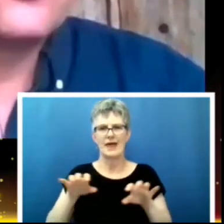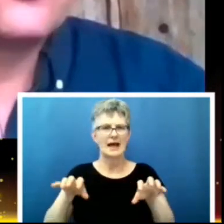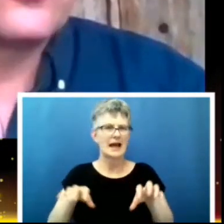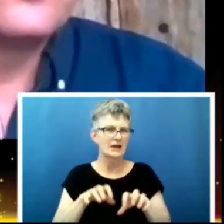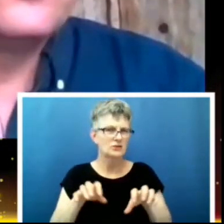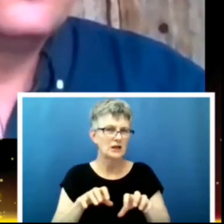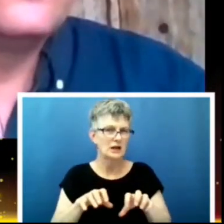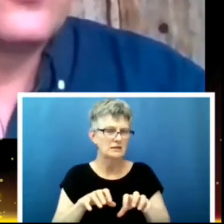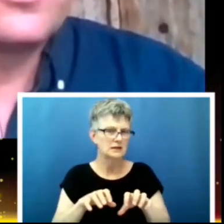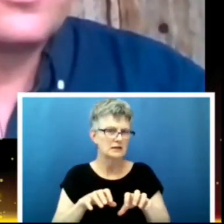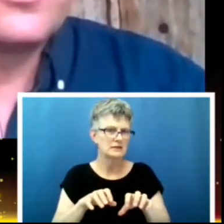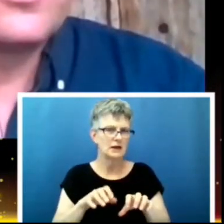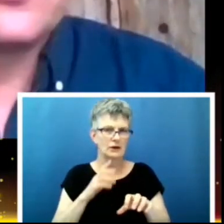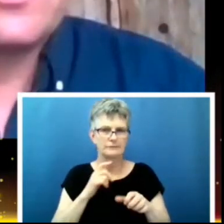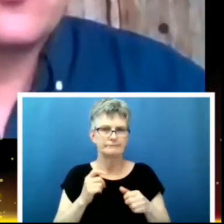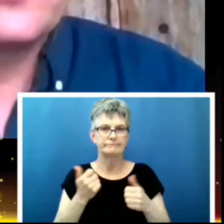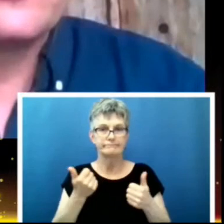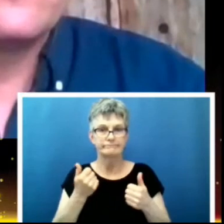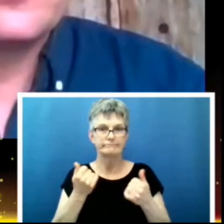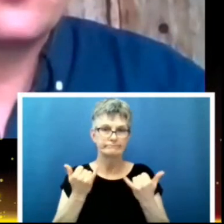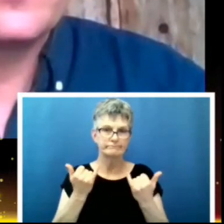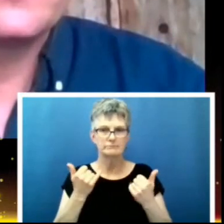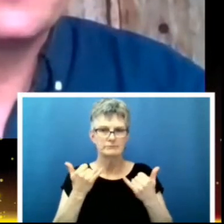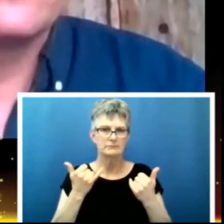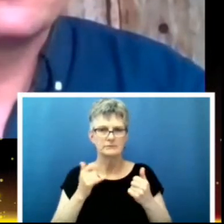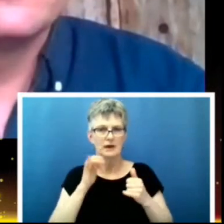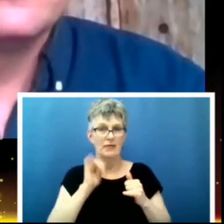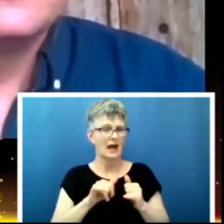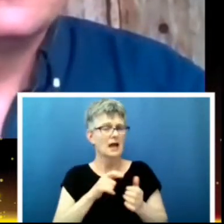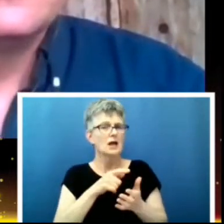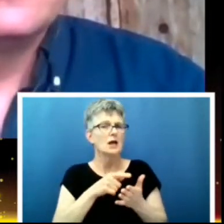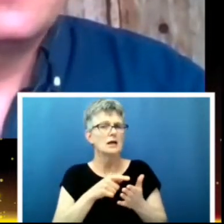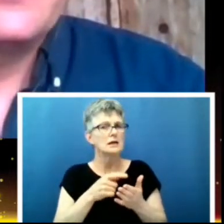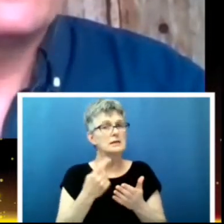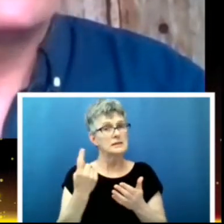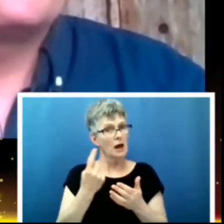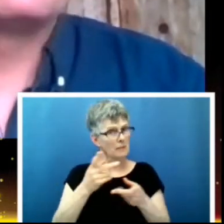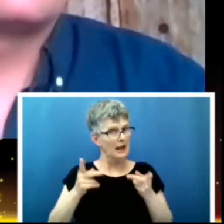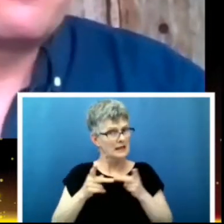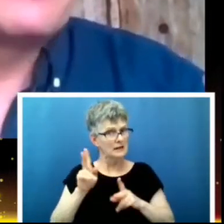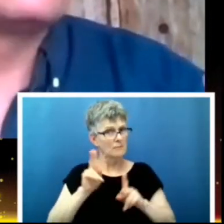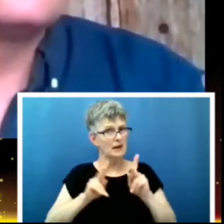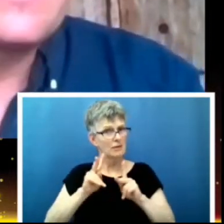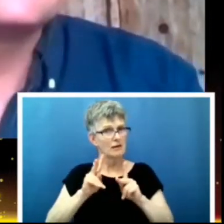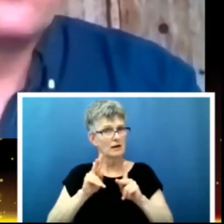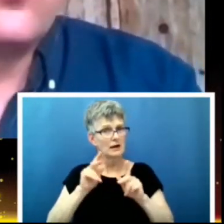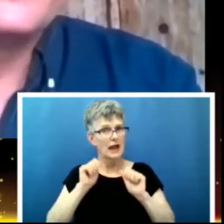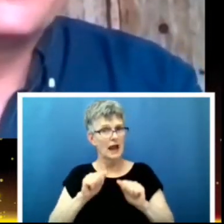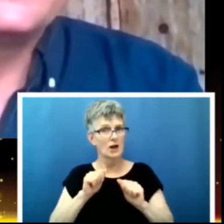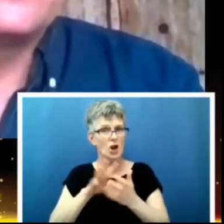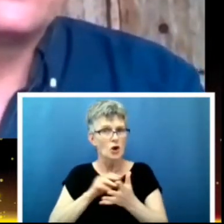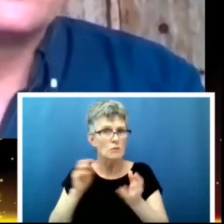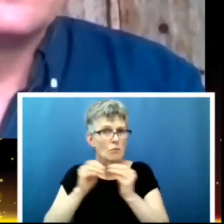or did you wanna sort of summarize them very quickly? I don't know if people are, people will likely want to see those.